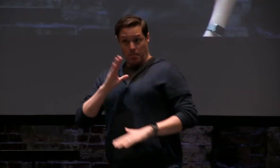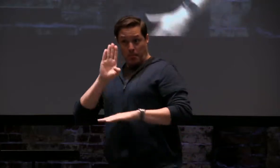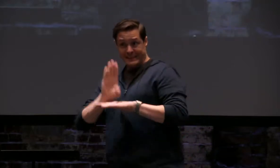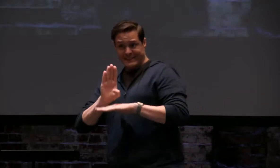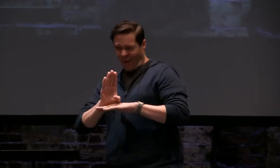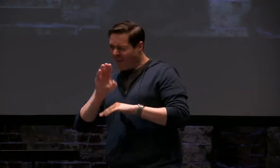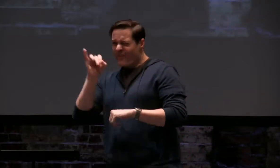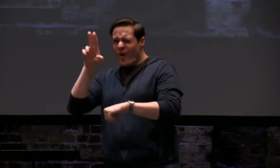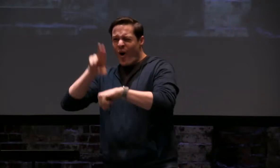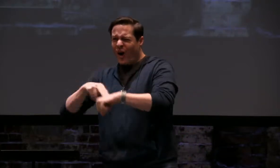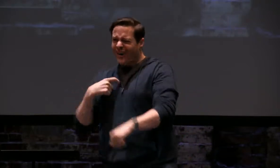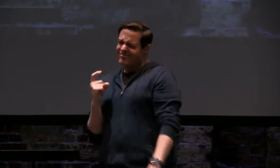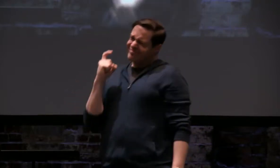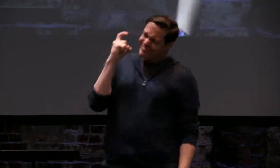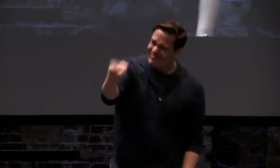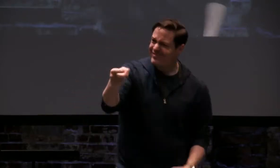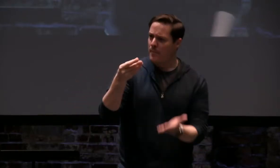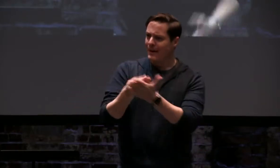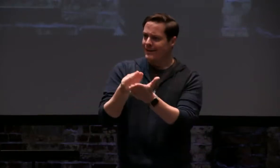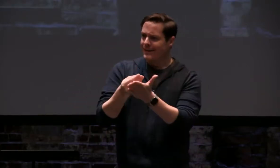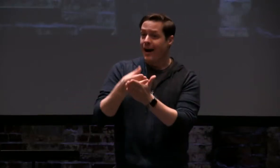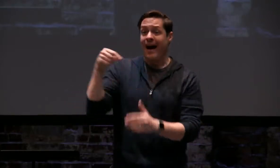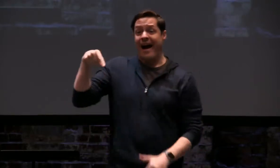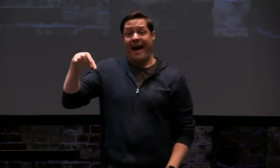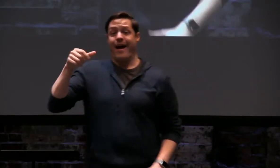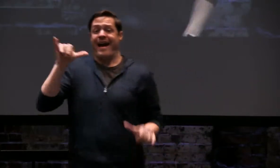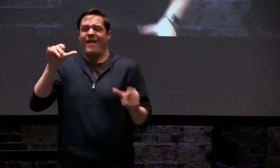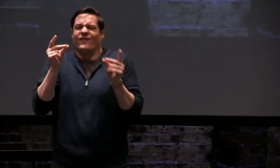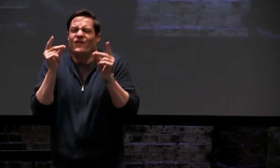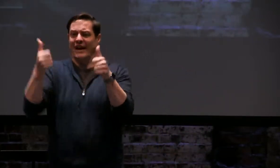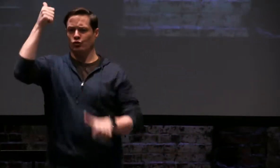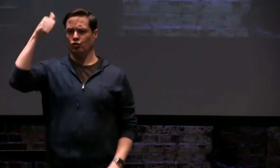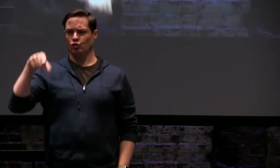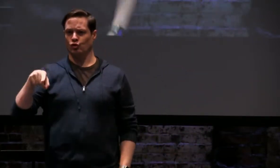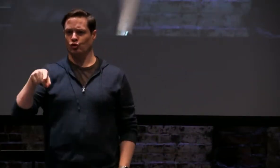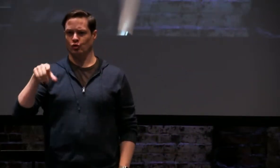are available to do these contributions? How many banks are involved in those?